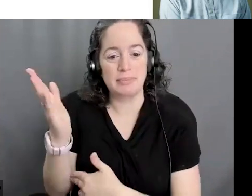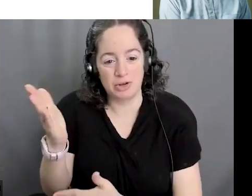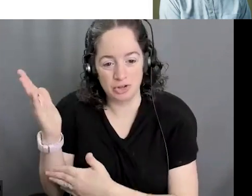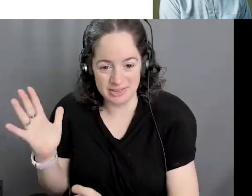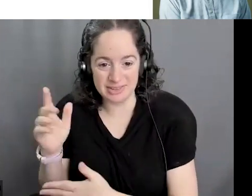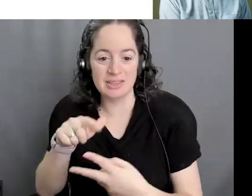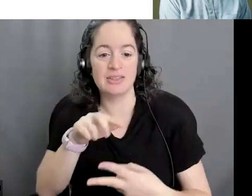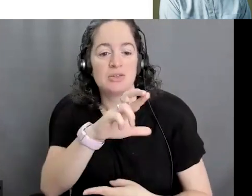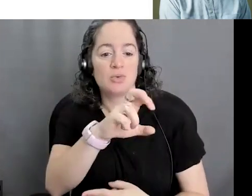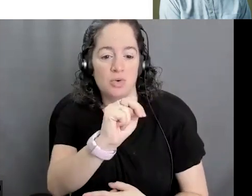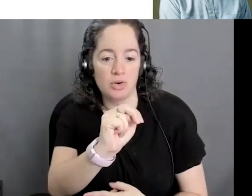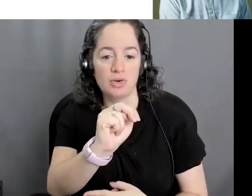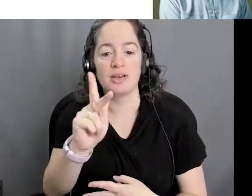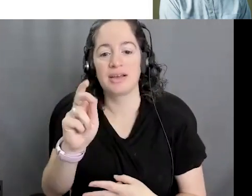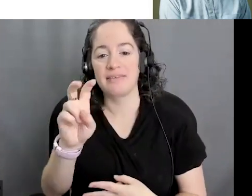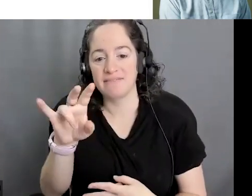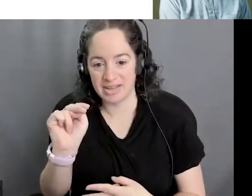I'm going to add some spotlights so they come up here.